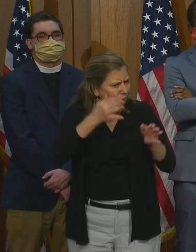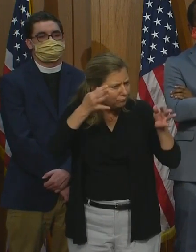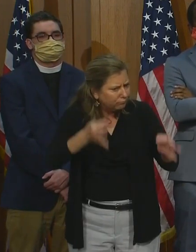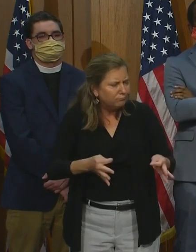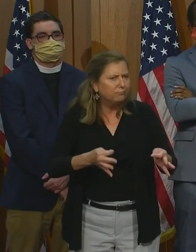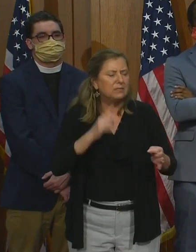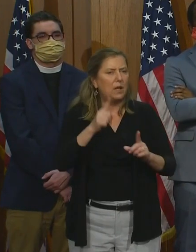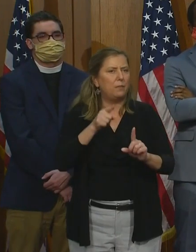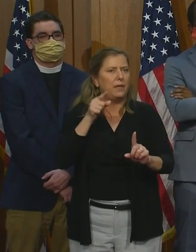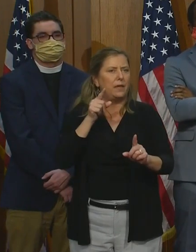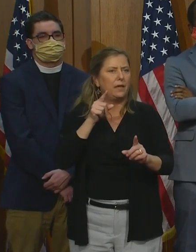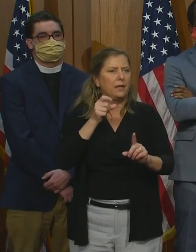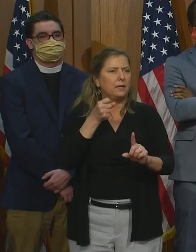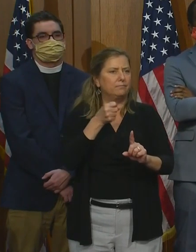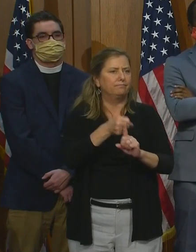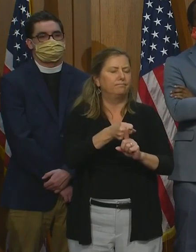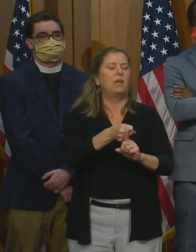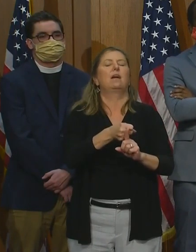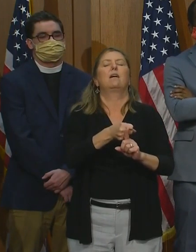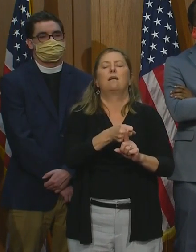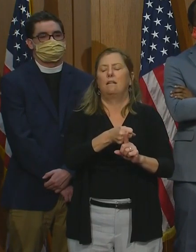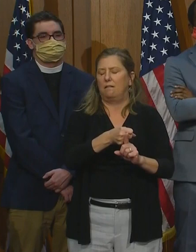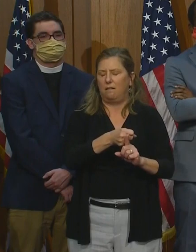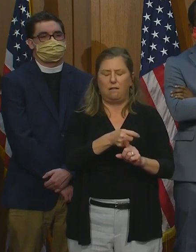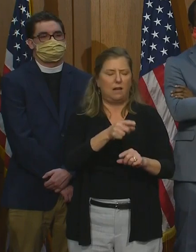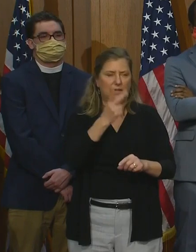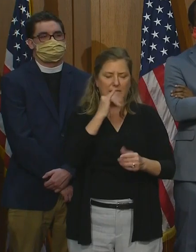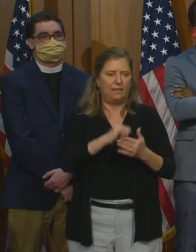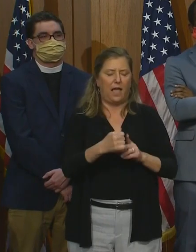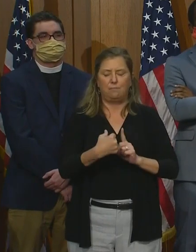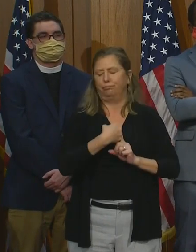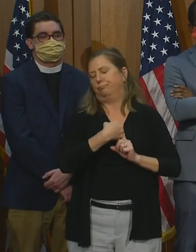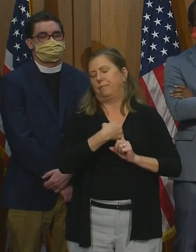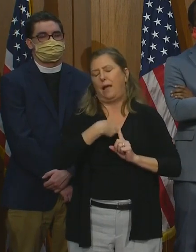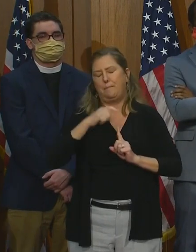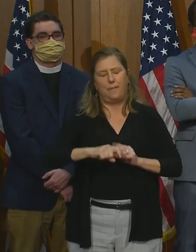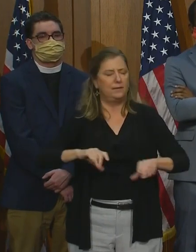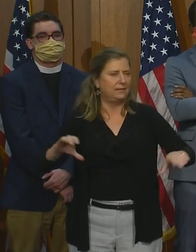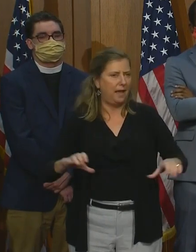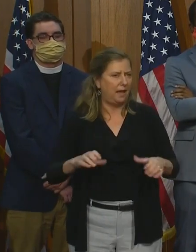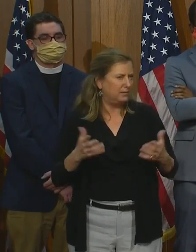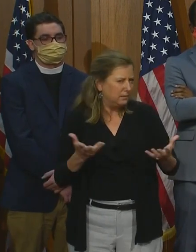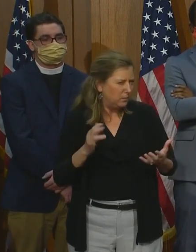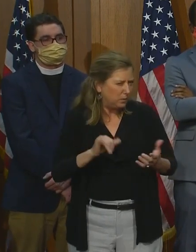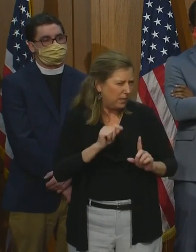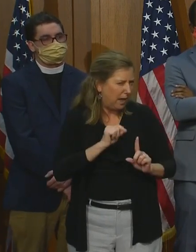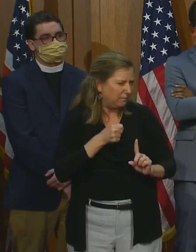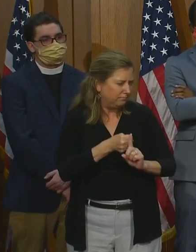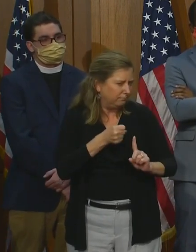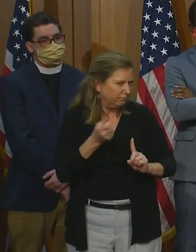WAS THERE ANYTHING HE SAW OR SOMETHING SOMEONE SAID TO YOU